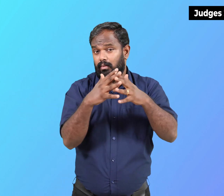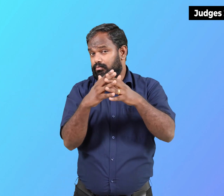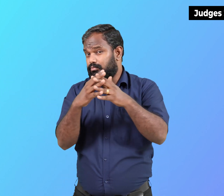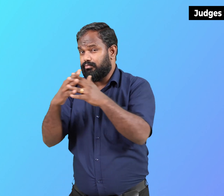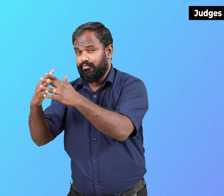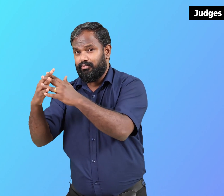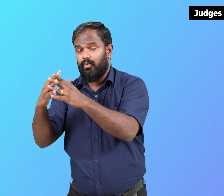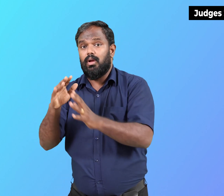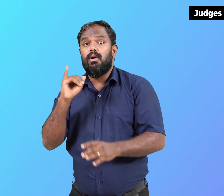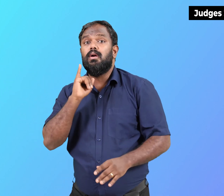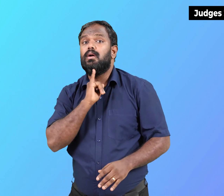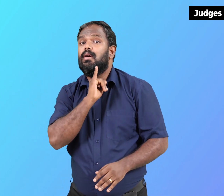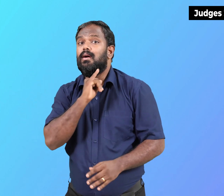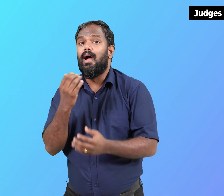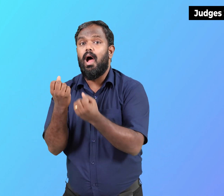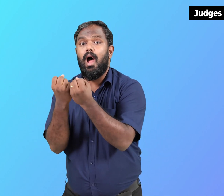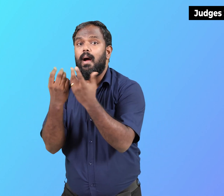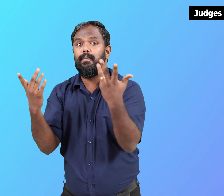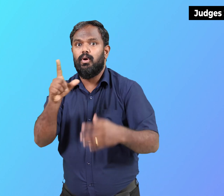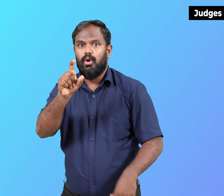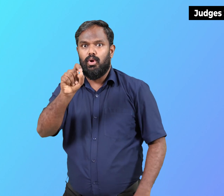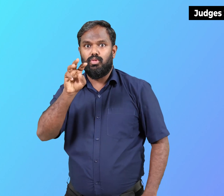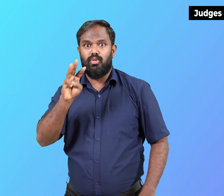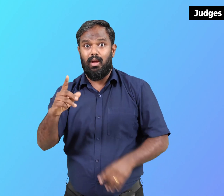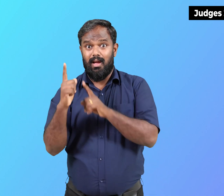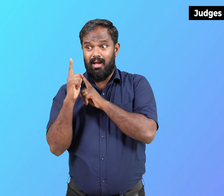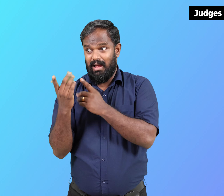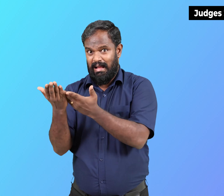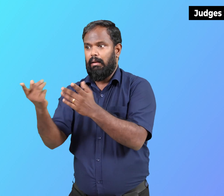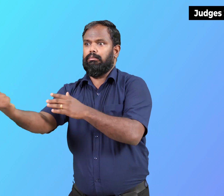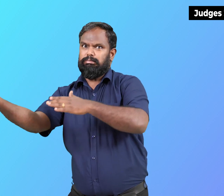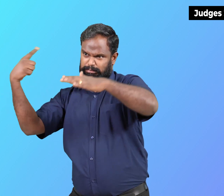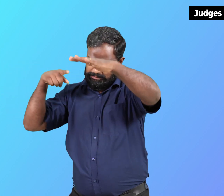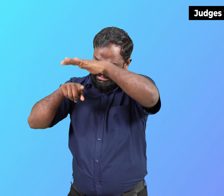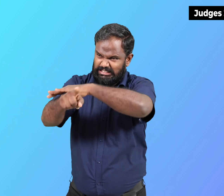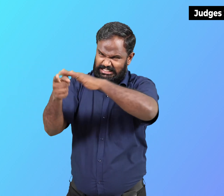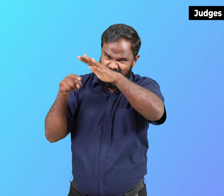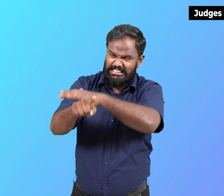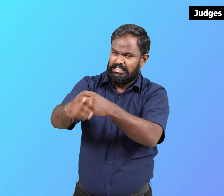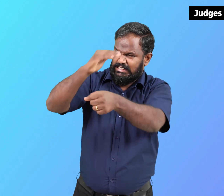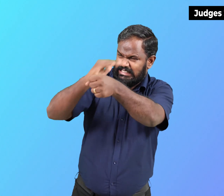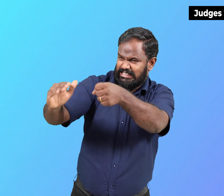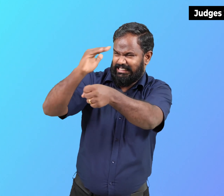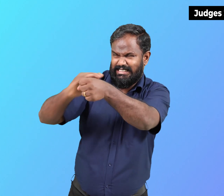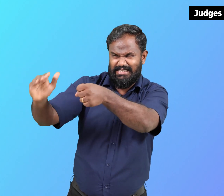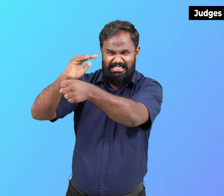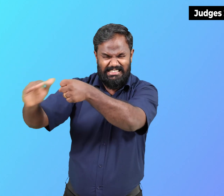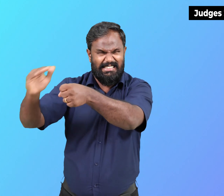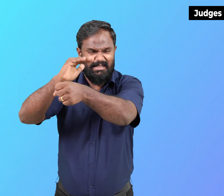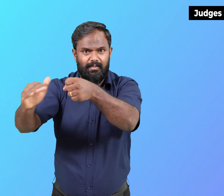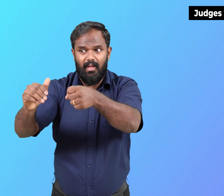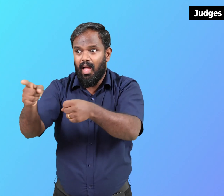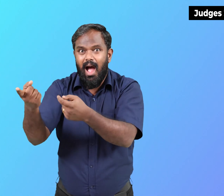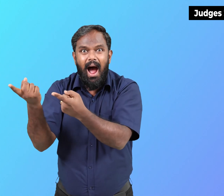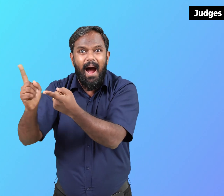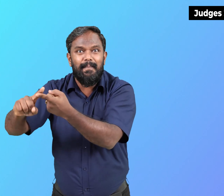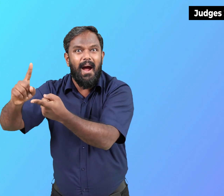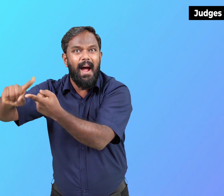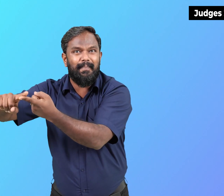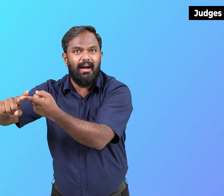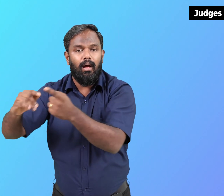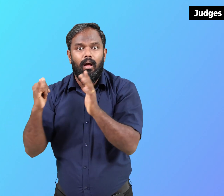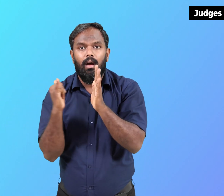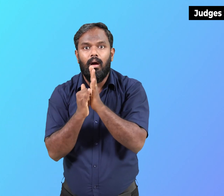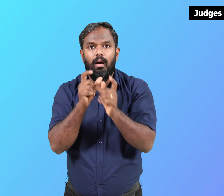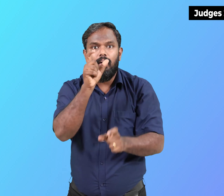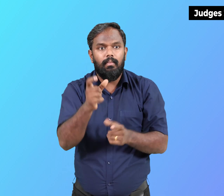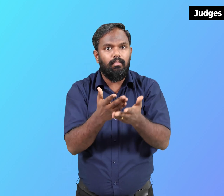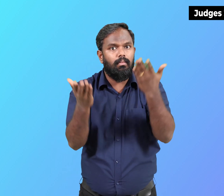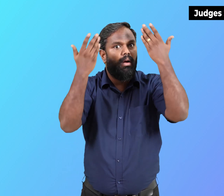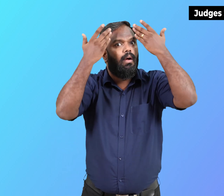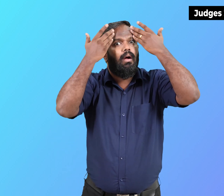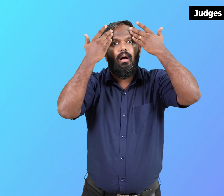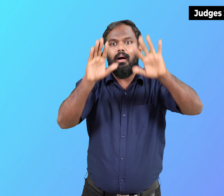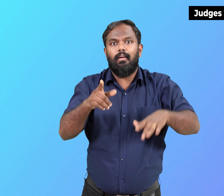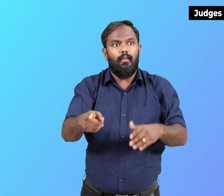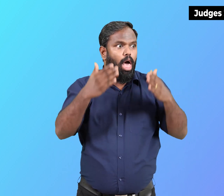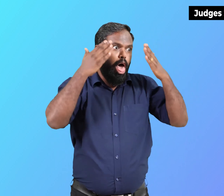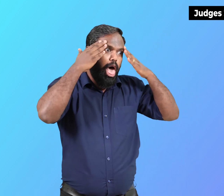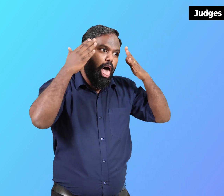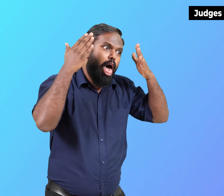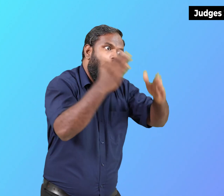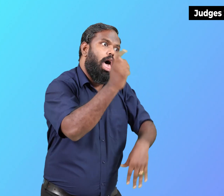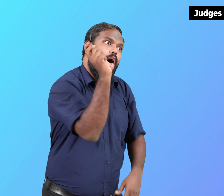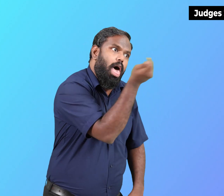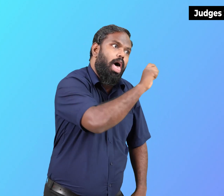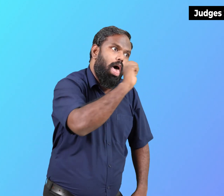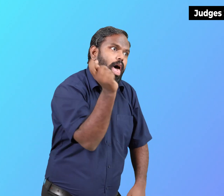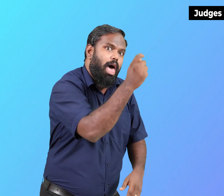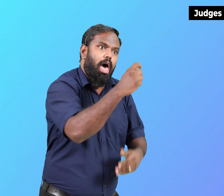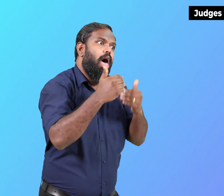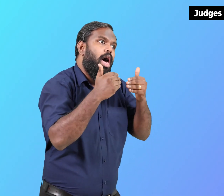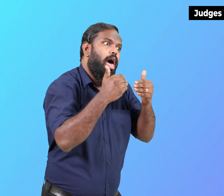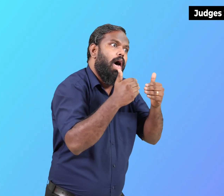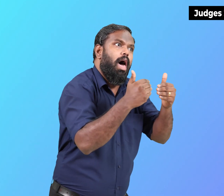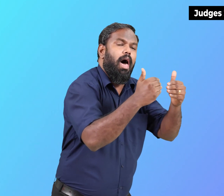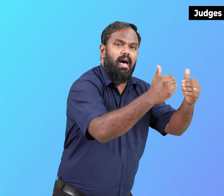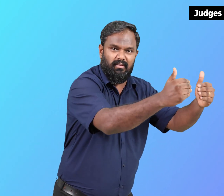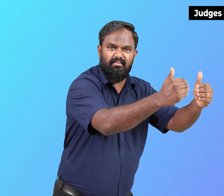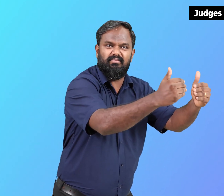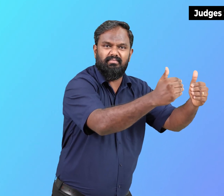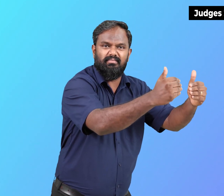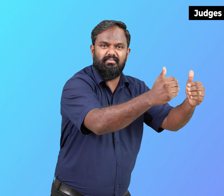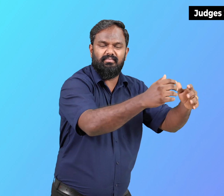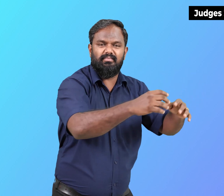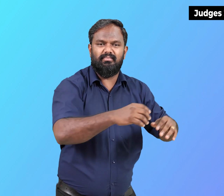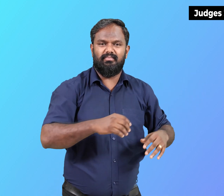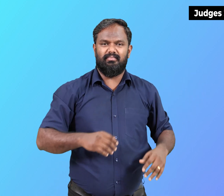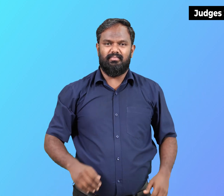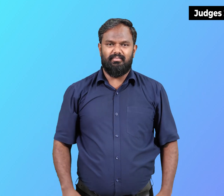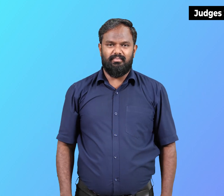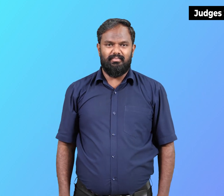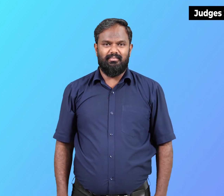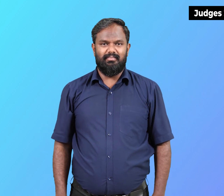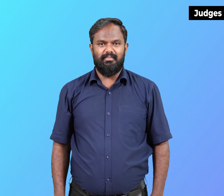10,000 of Israel’s best-trained soldiers attacked the city of Gibeah. The people of Benjamin were fighting so hard that they did not see the disaster that was coming.